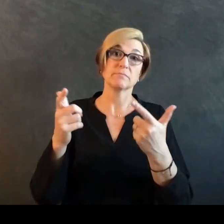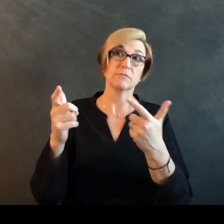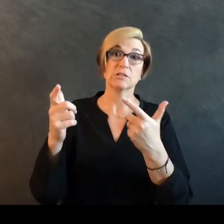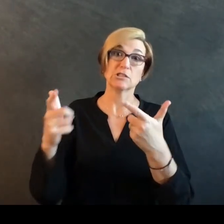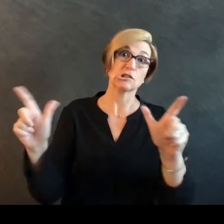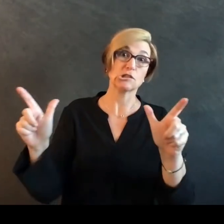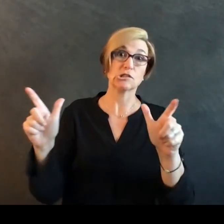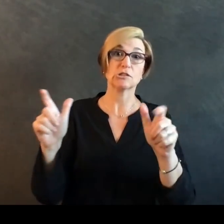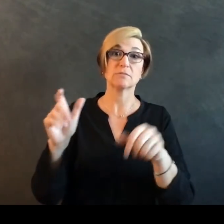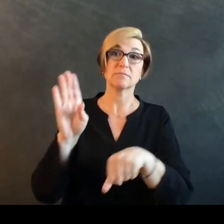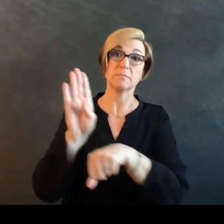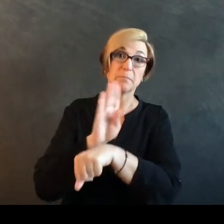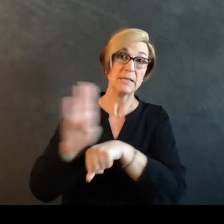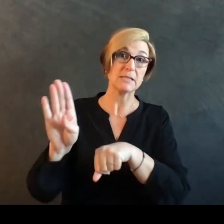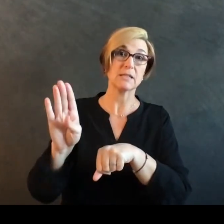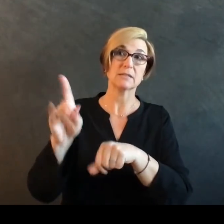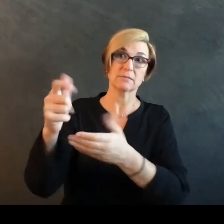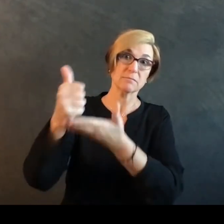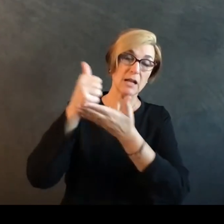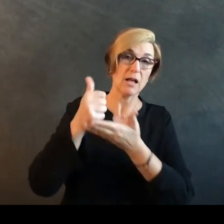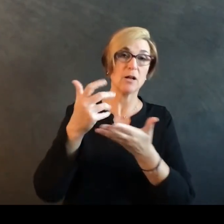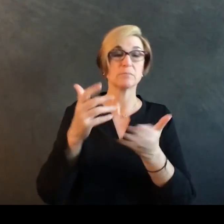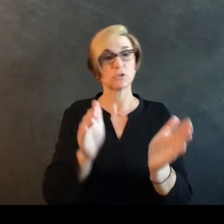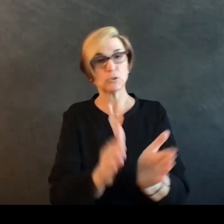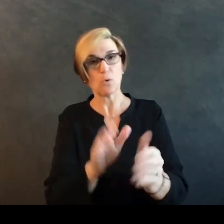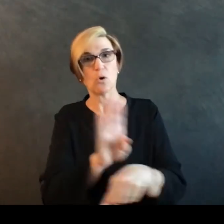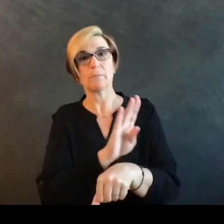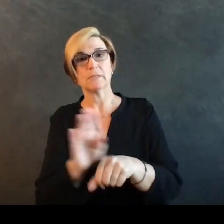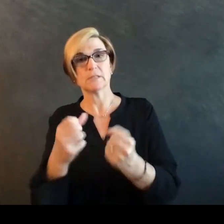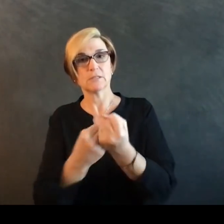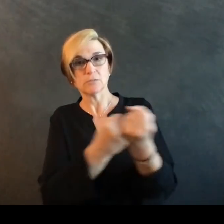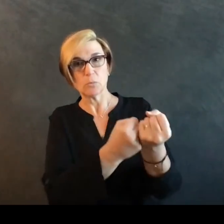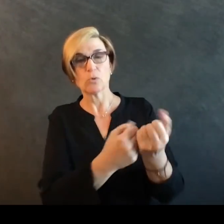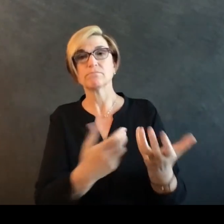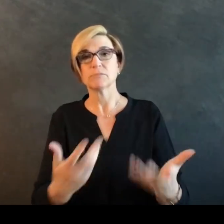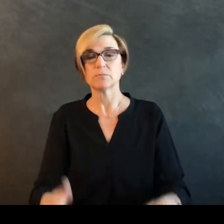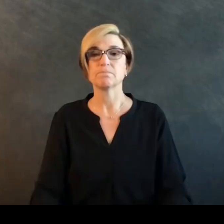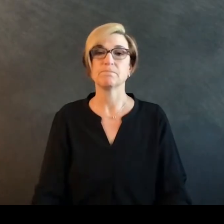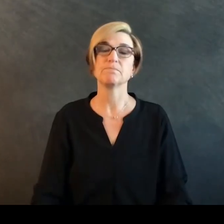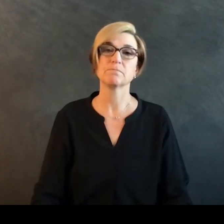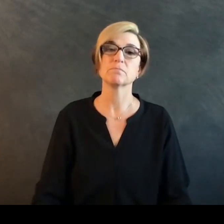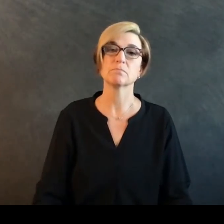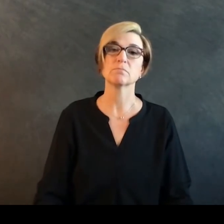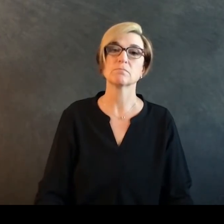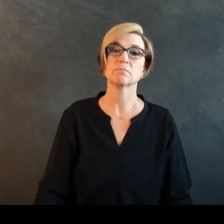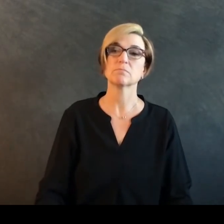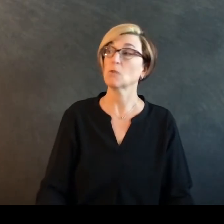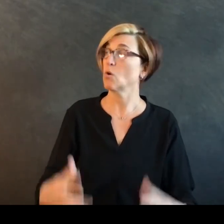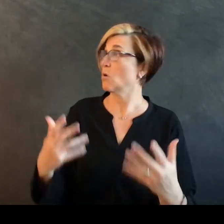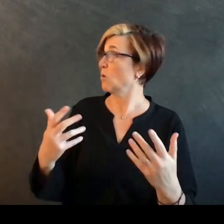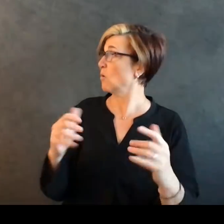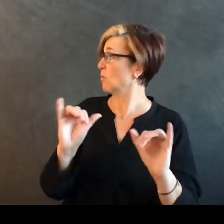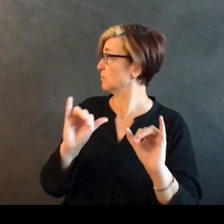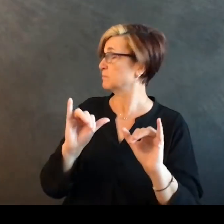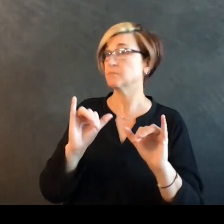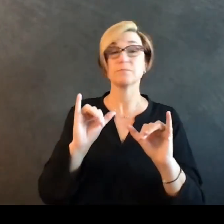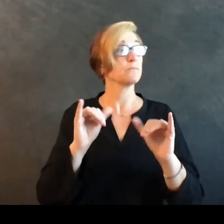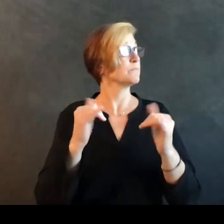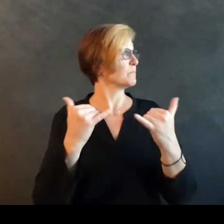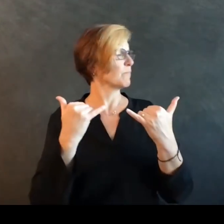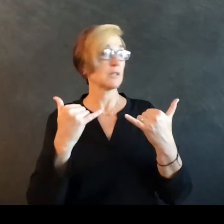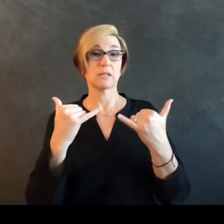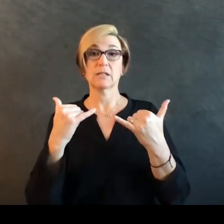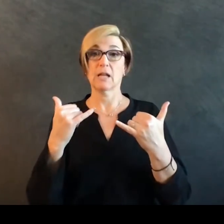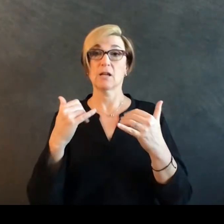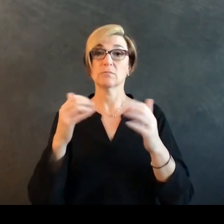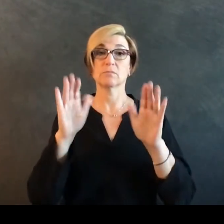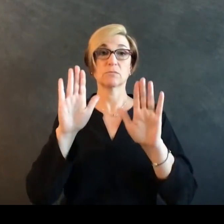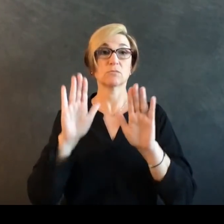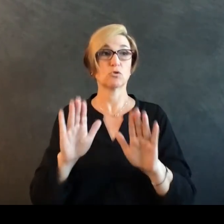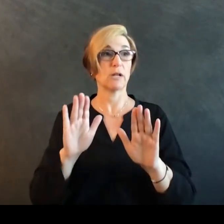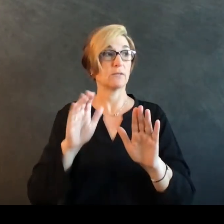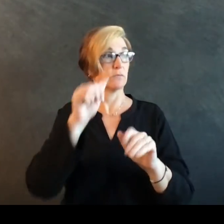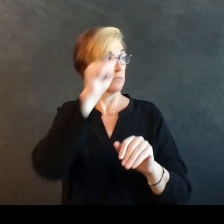both and please we have some great gentlemen gentlemen that's correct